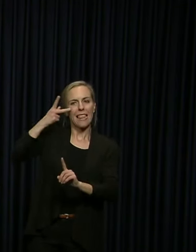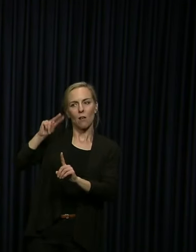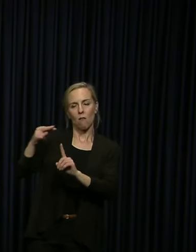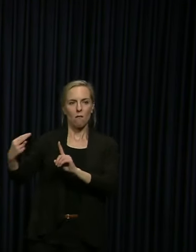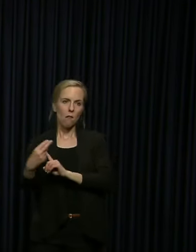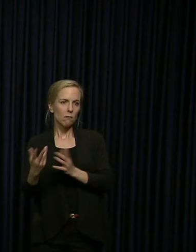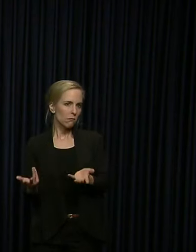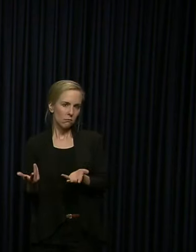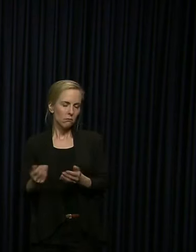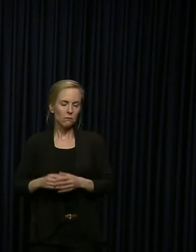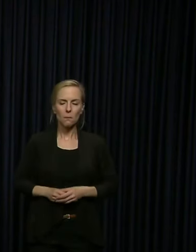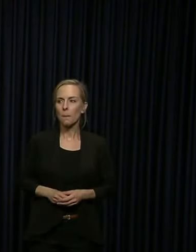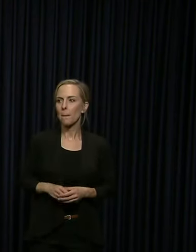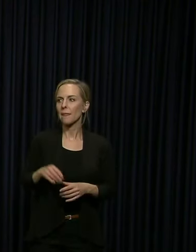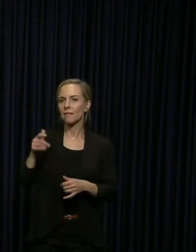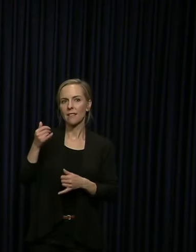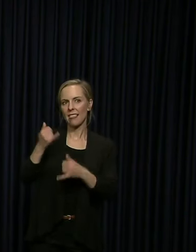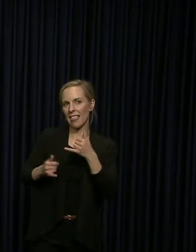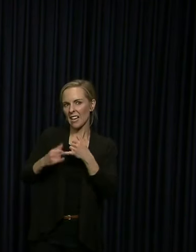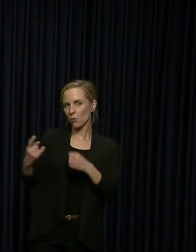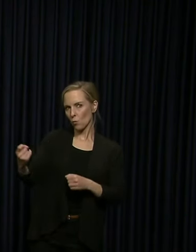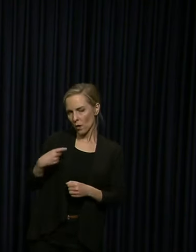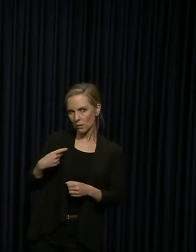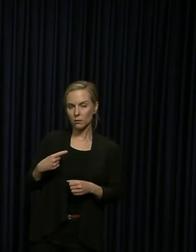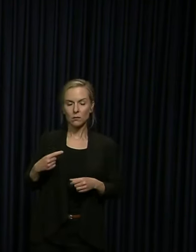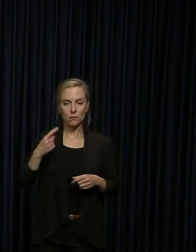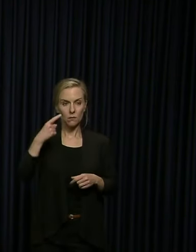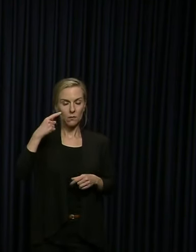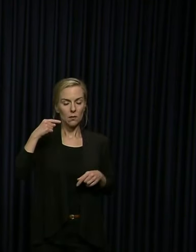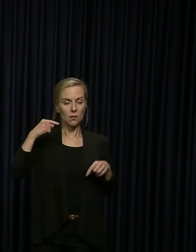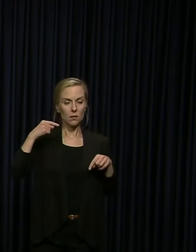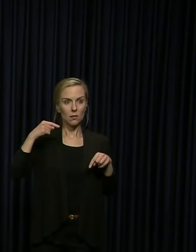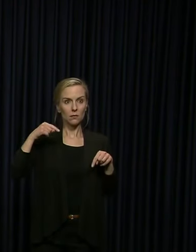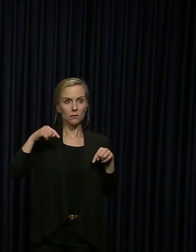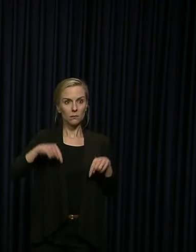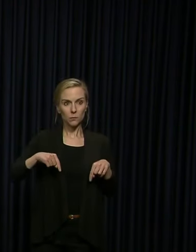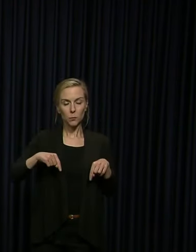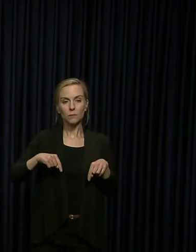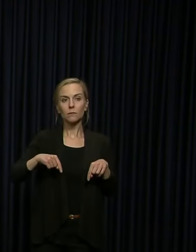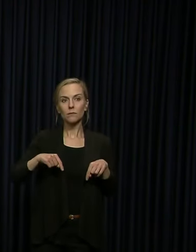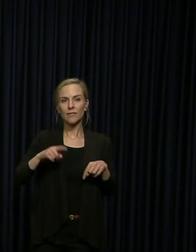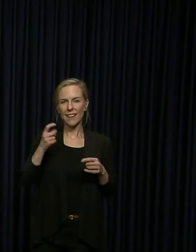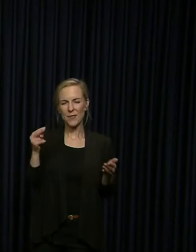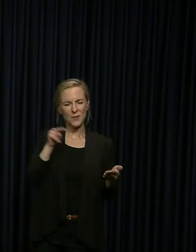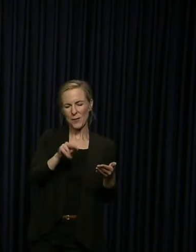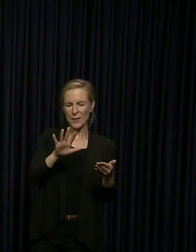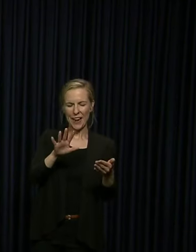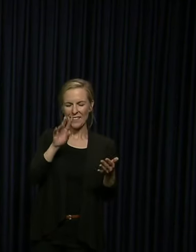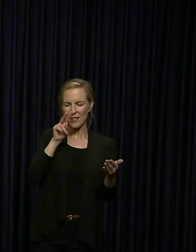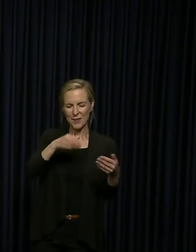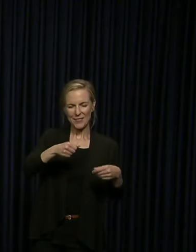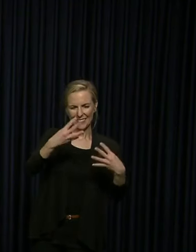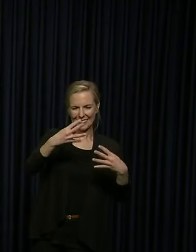WEEKEND. LET'S MAKE SURE THAT WE STAY COMMITTED EACH AND EVERY DAY. IT CAN FEEL LIKE A GRIND WHEN